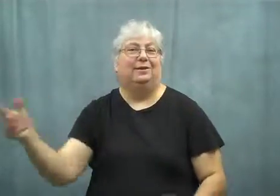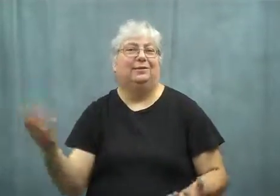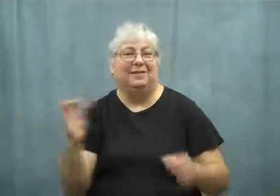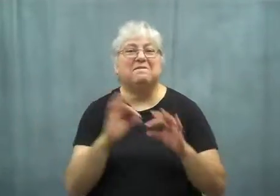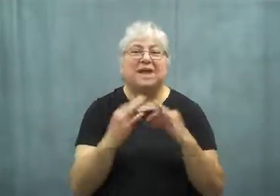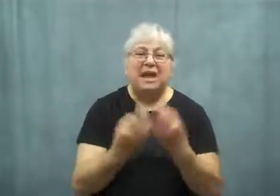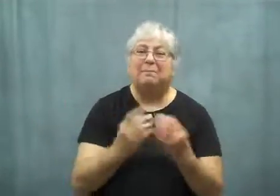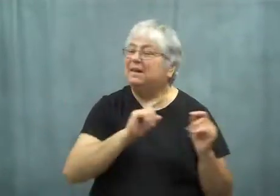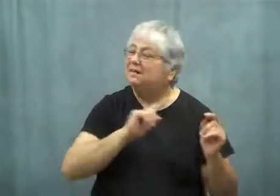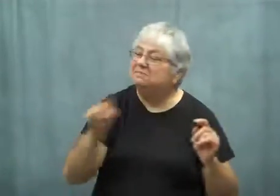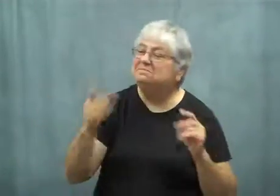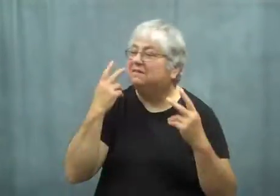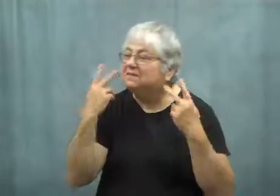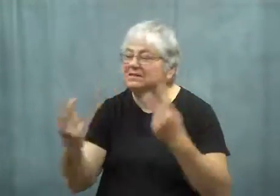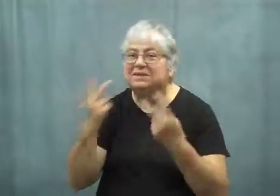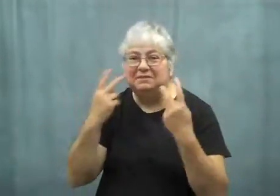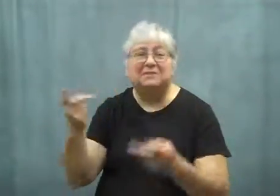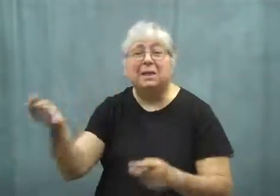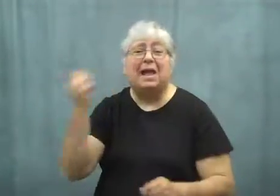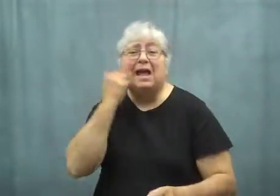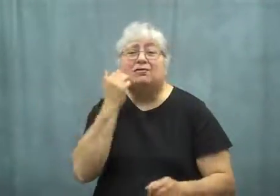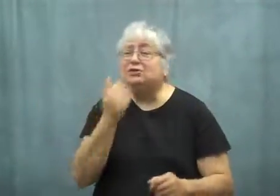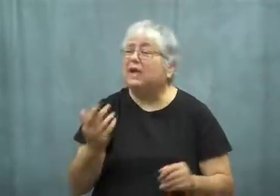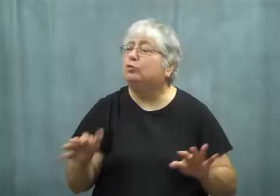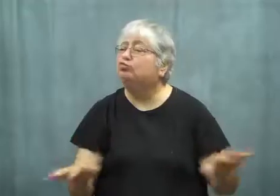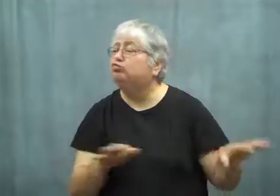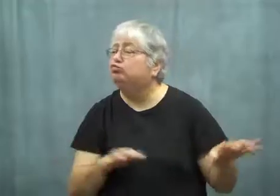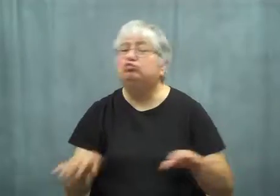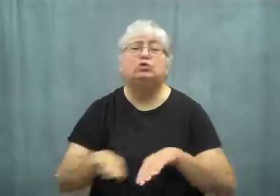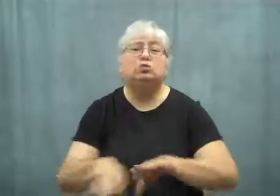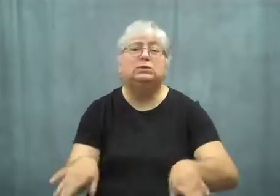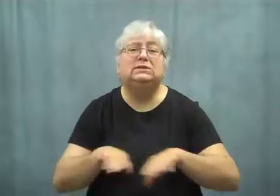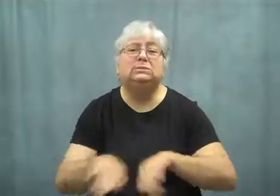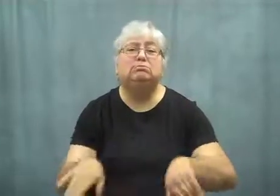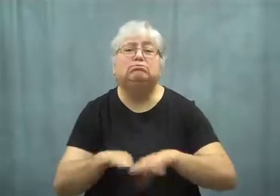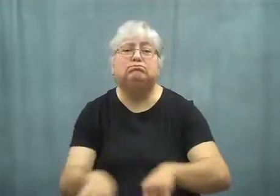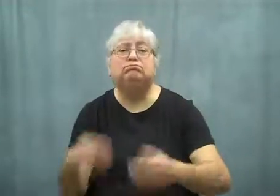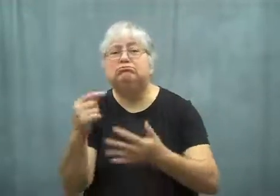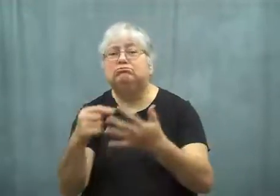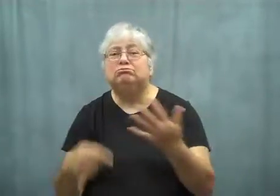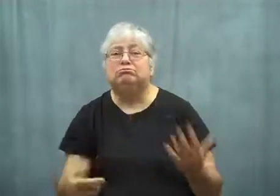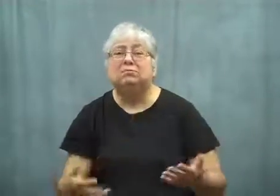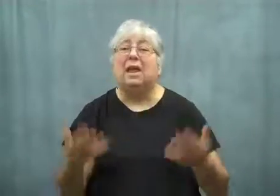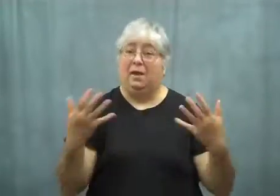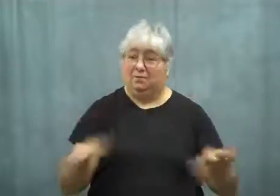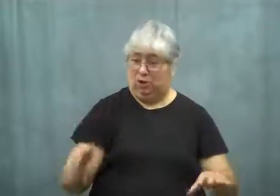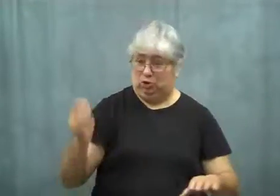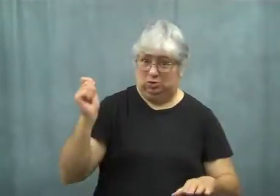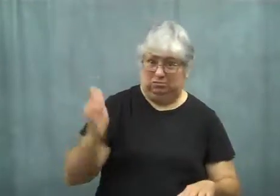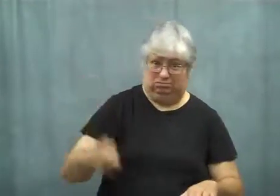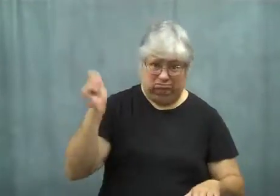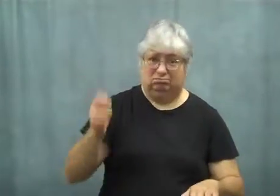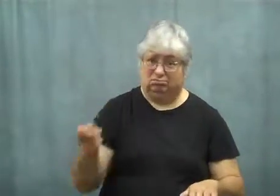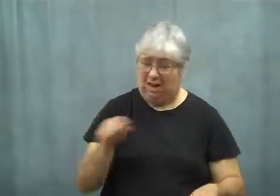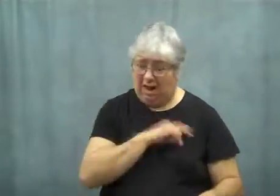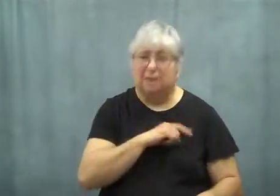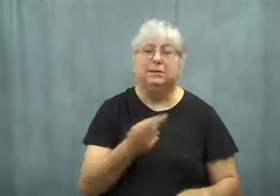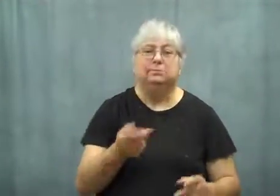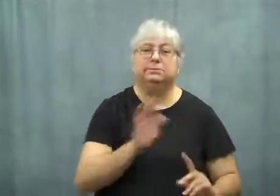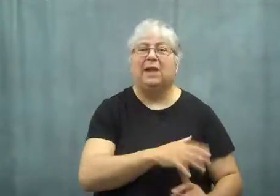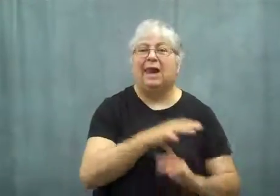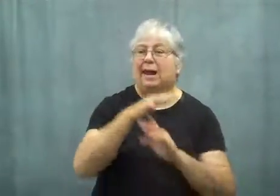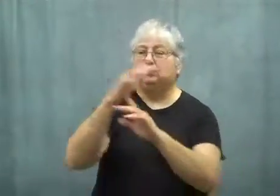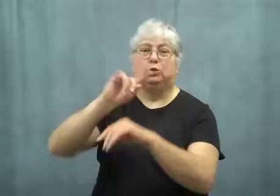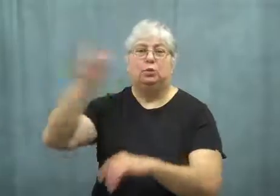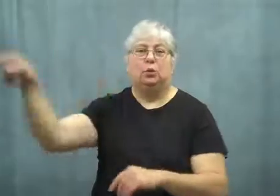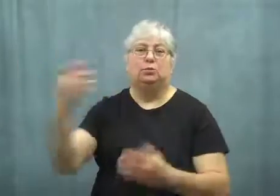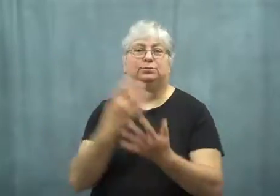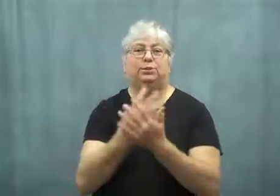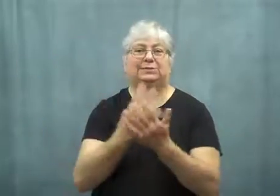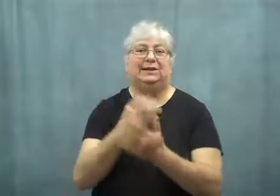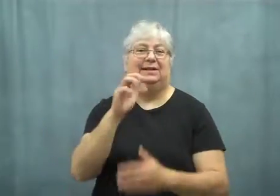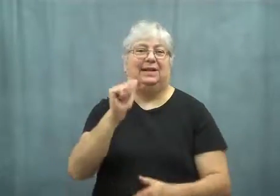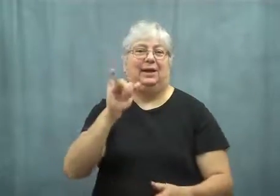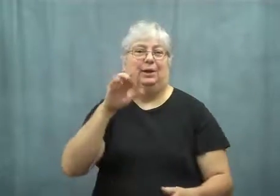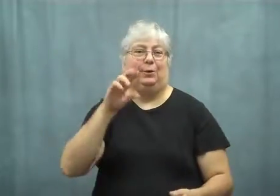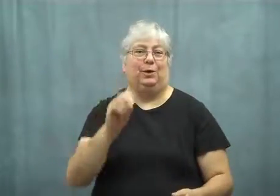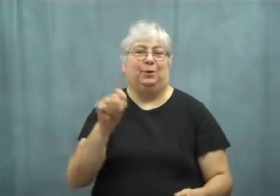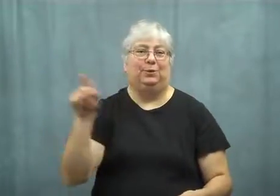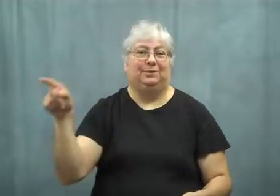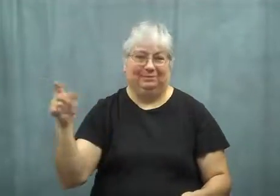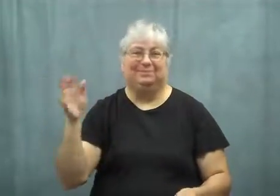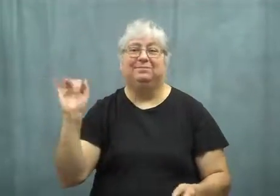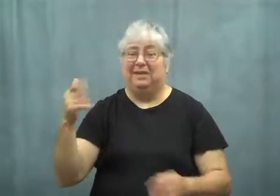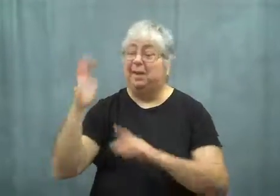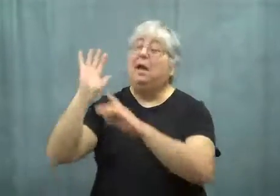His family visited with him, and he swam every day.